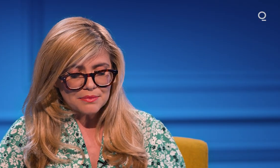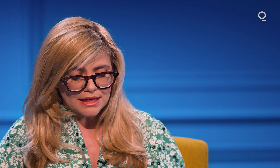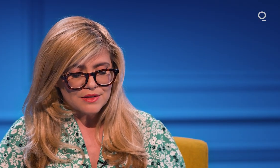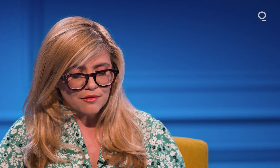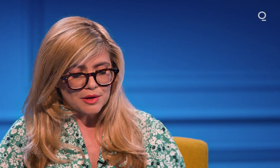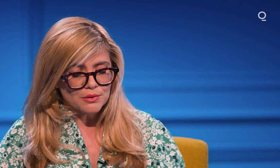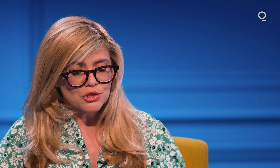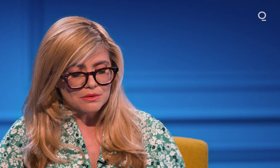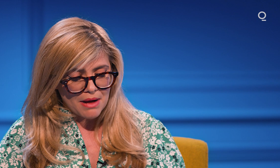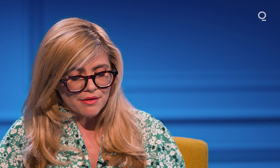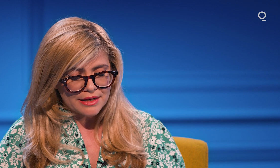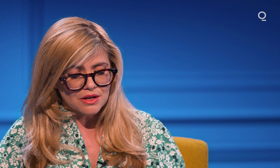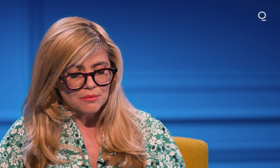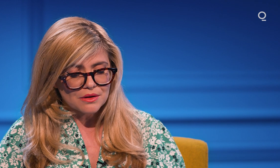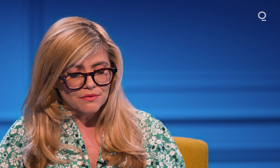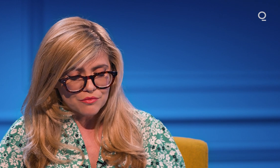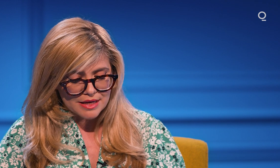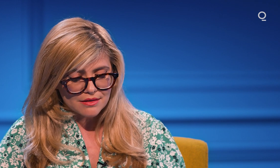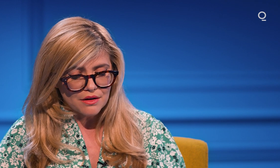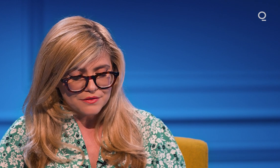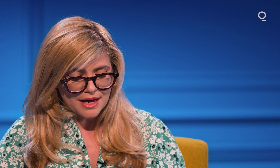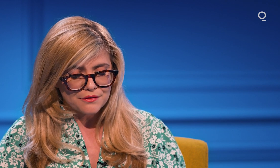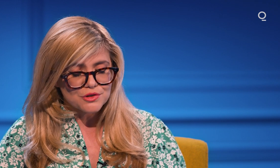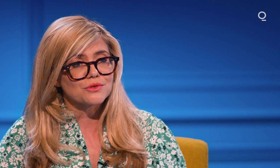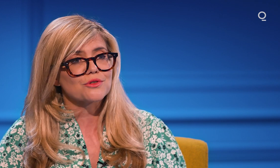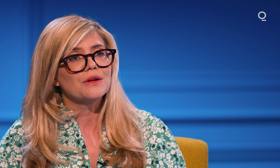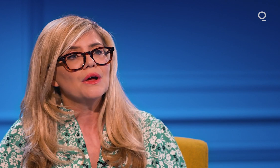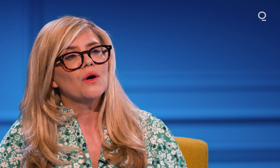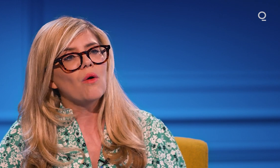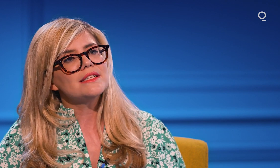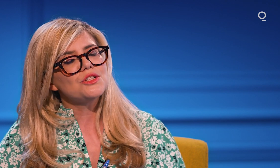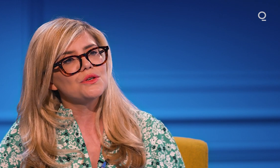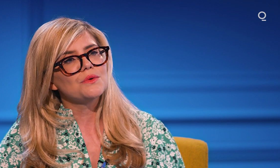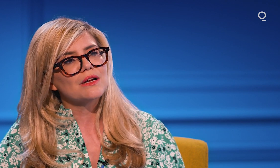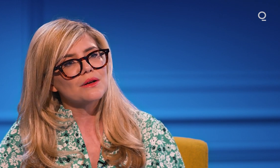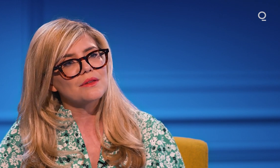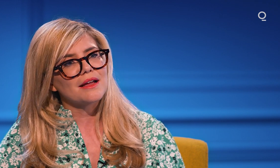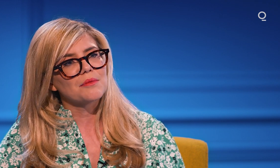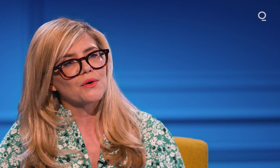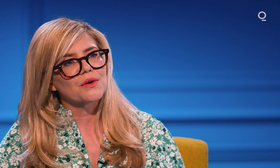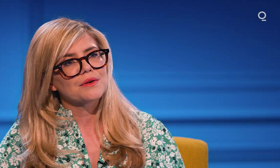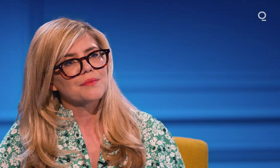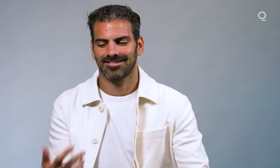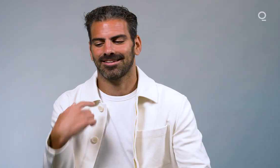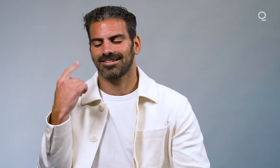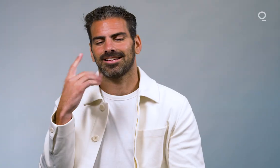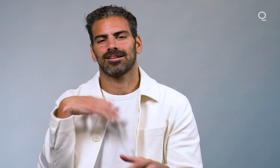didn't believe deaf people should marry each other because of the risk of deaf children. Why did you include that in the book?